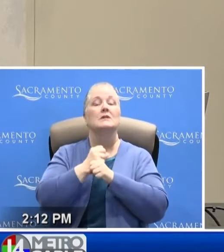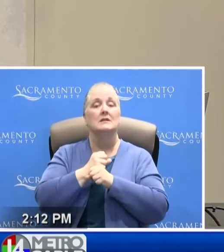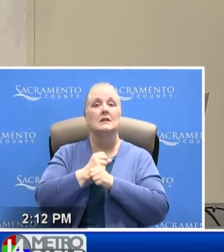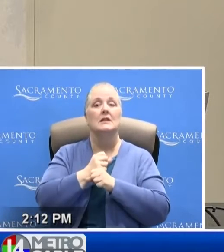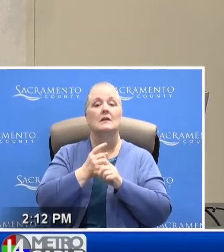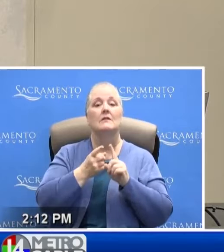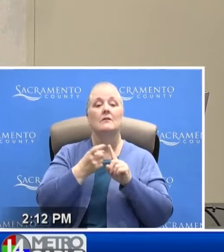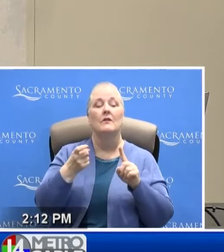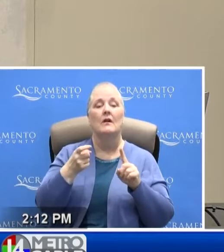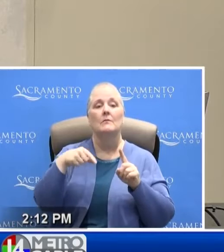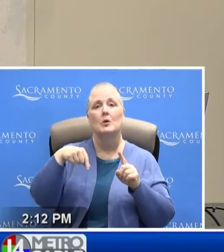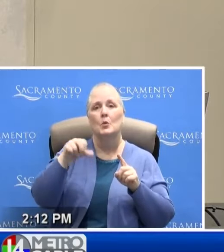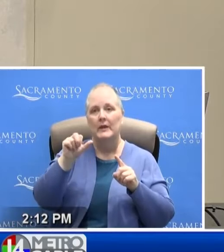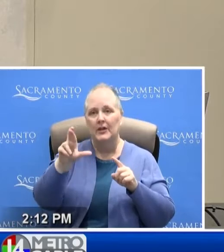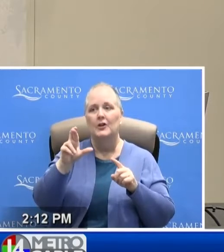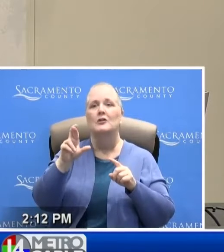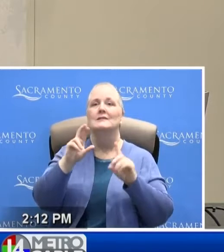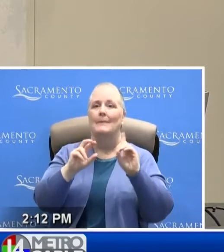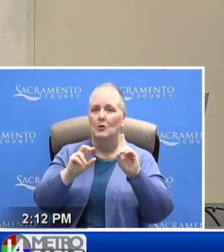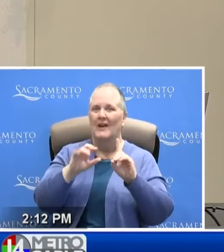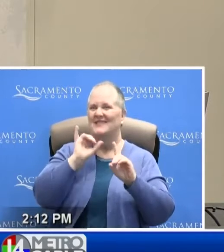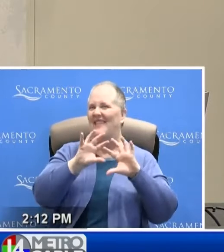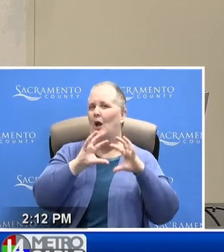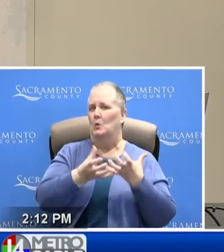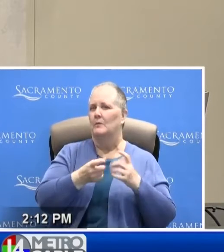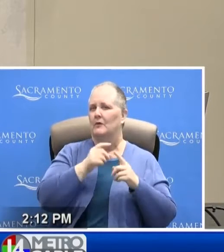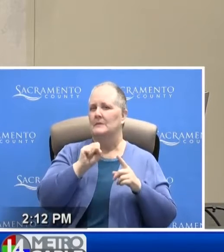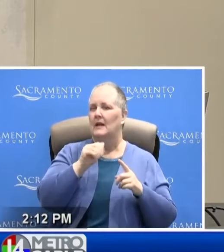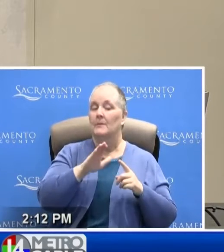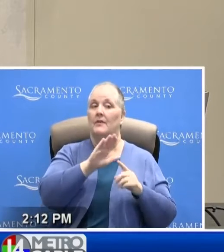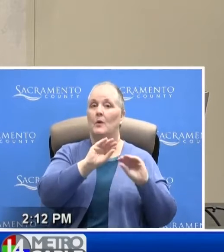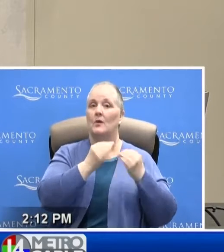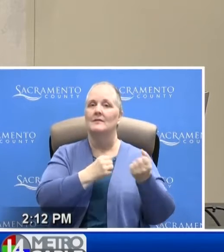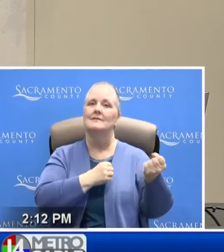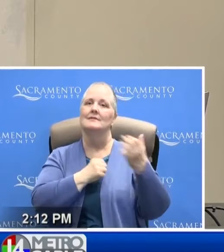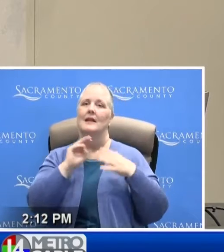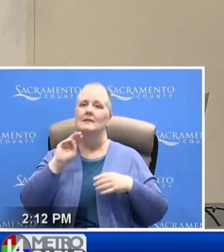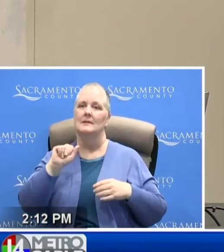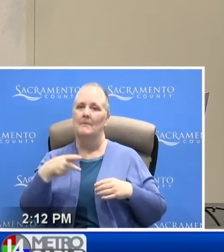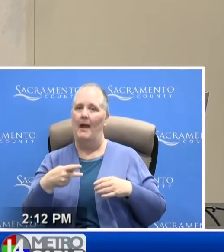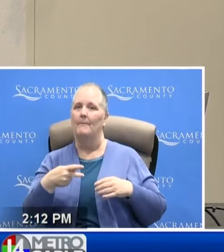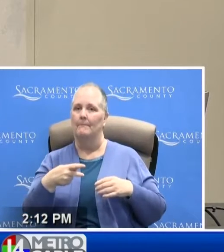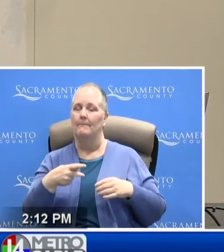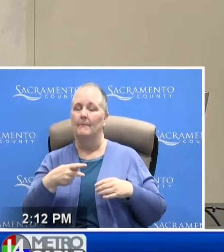Democrats, among others of Sacramento. Their organization sent us a map that showed